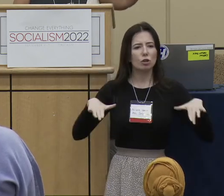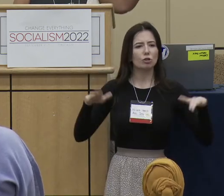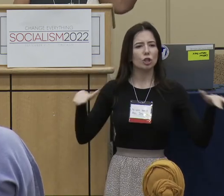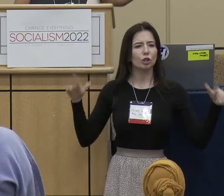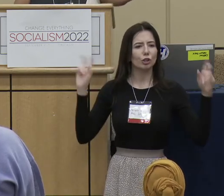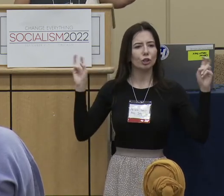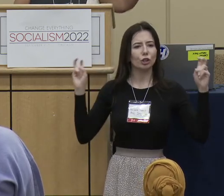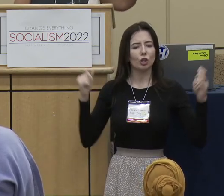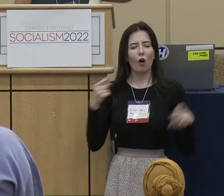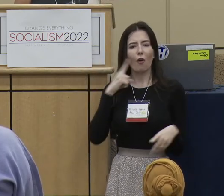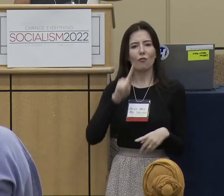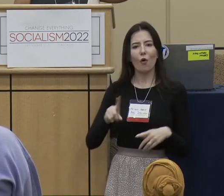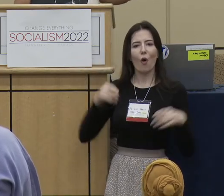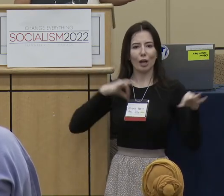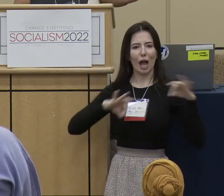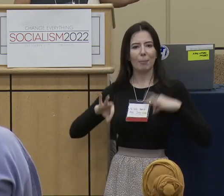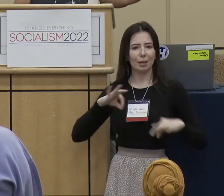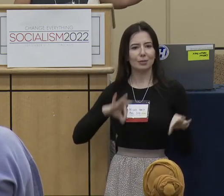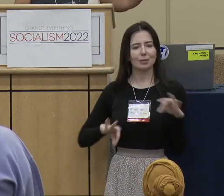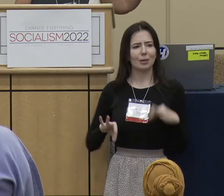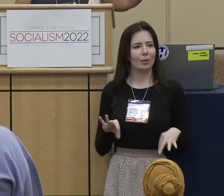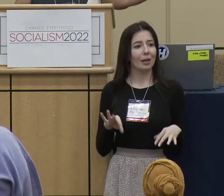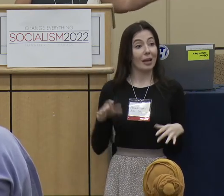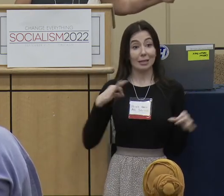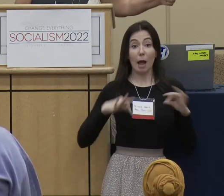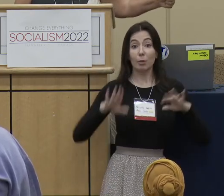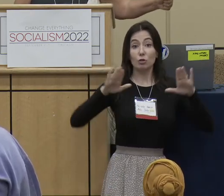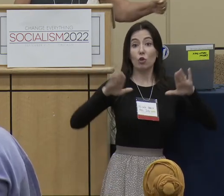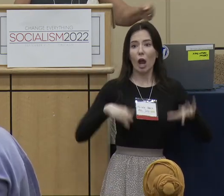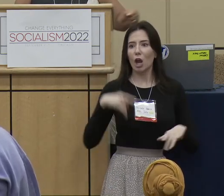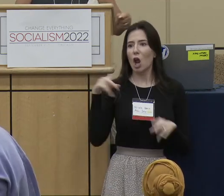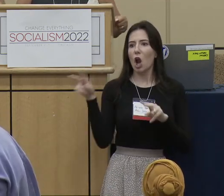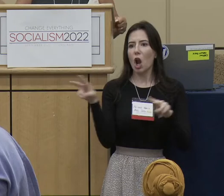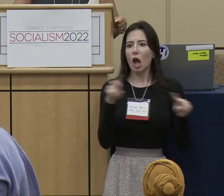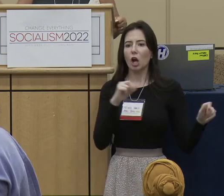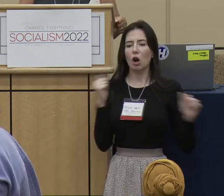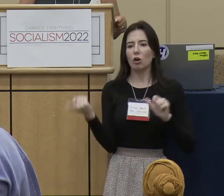for big business. You know, capitalism is great, look at